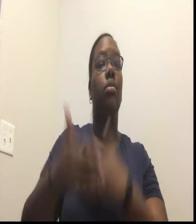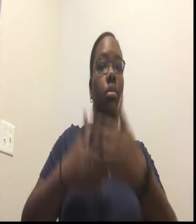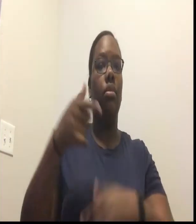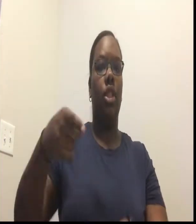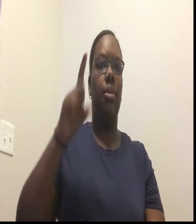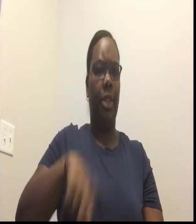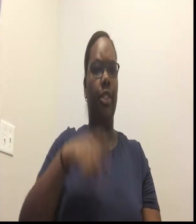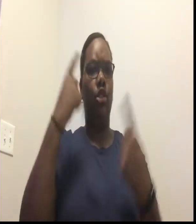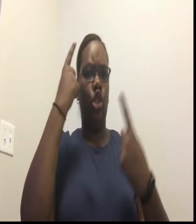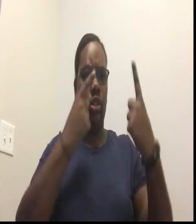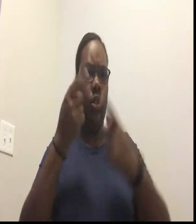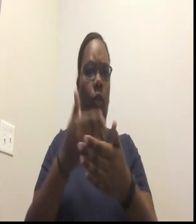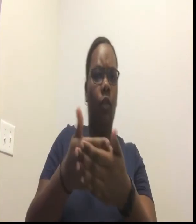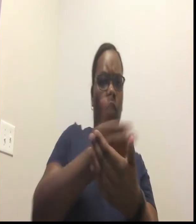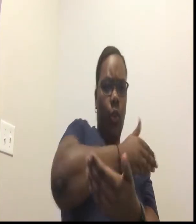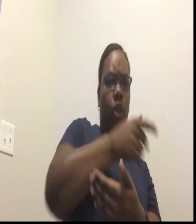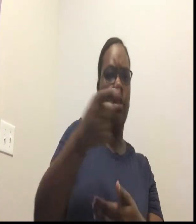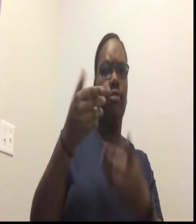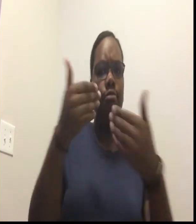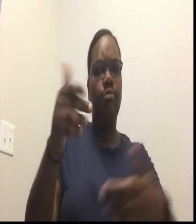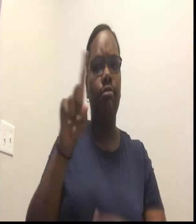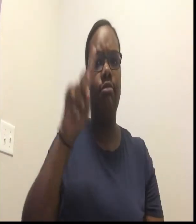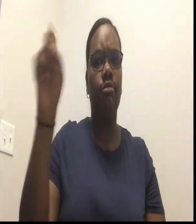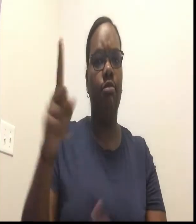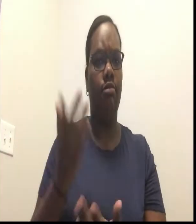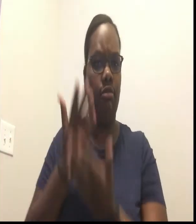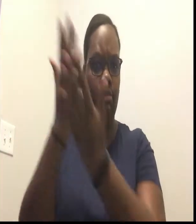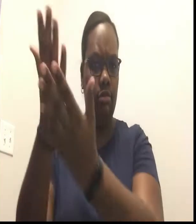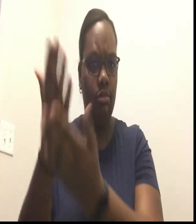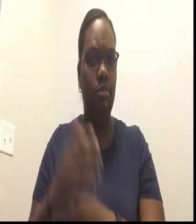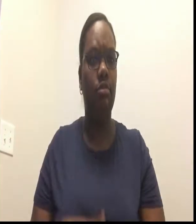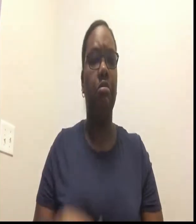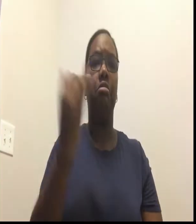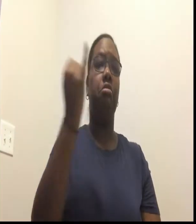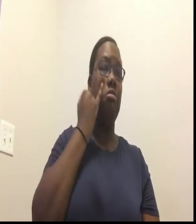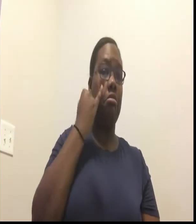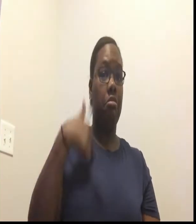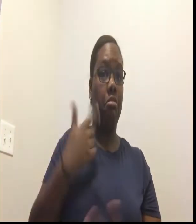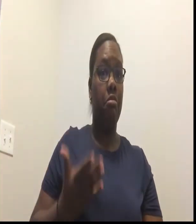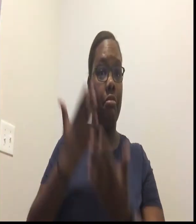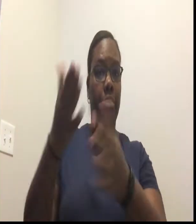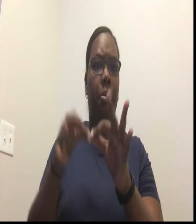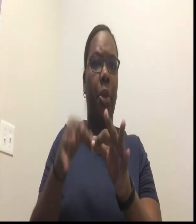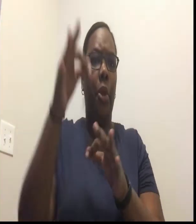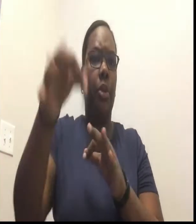need clarification about the procedure about my particular motion because